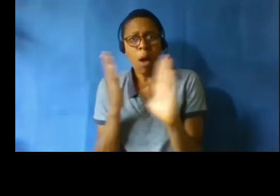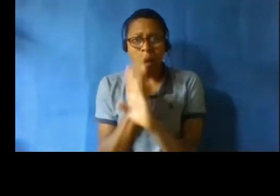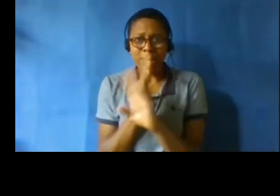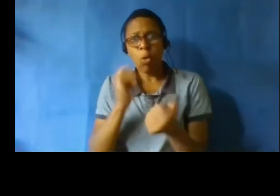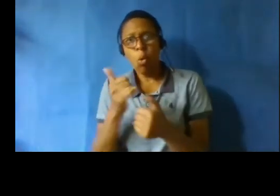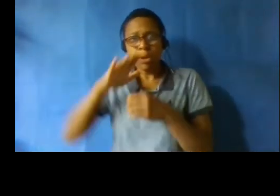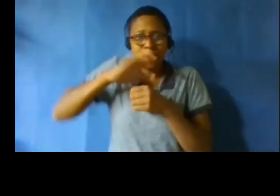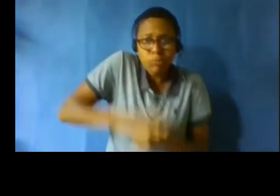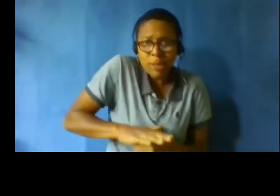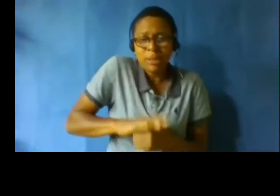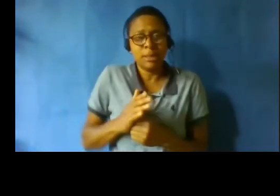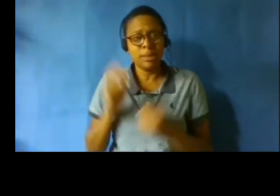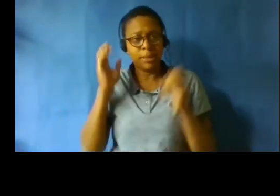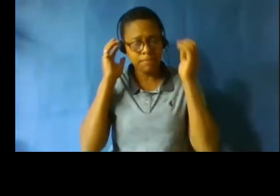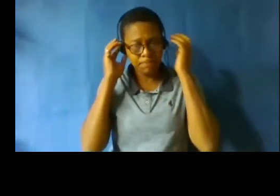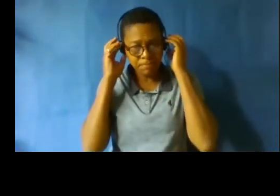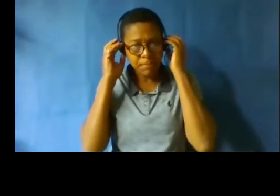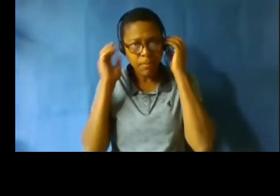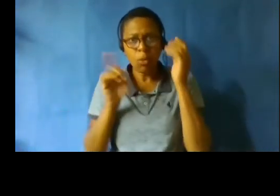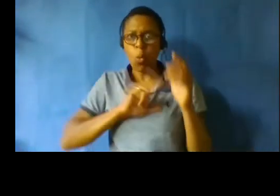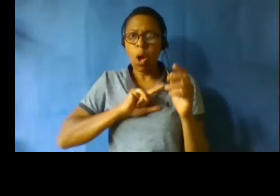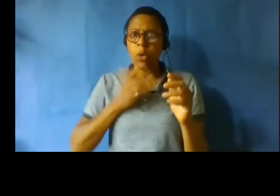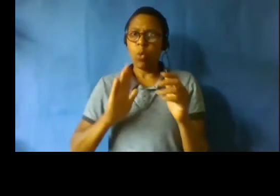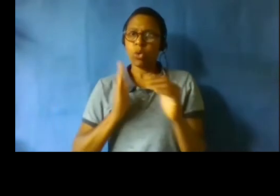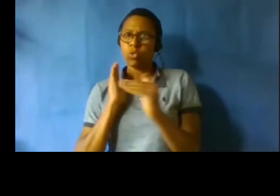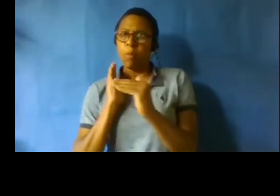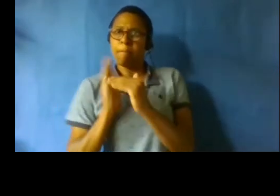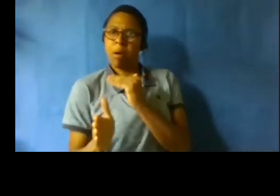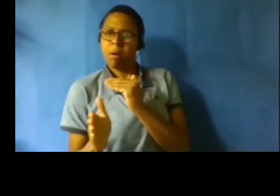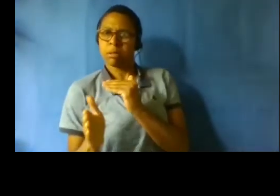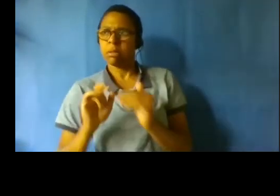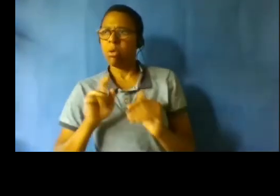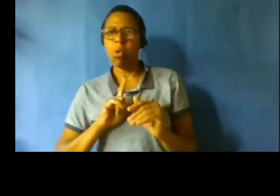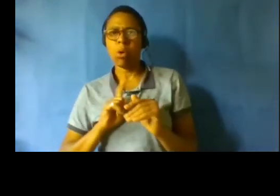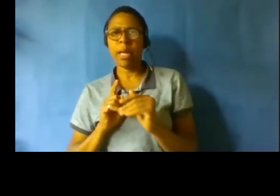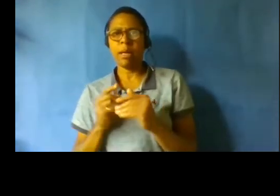pass as neurotypical is actively encouraged this has spilled out into a